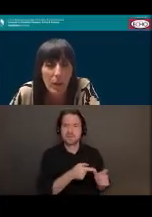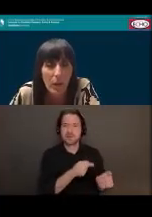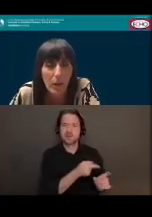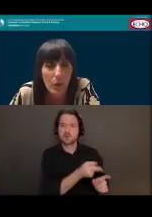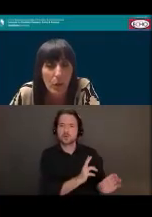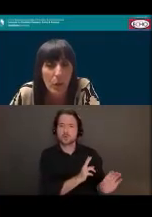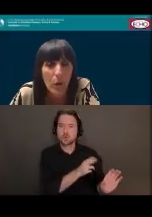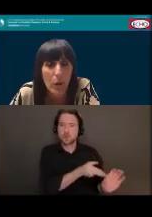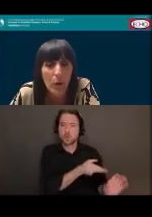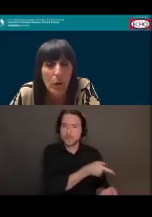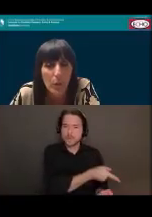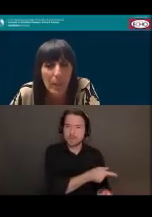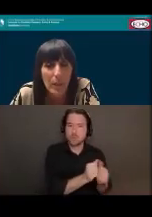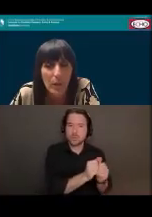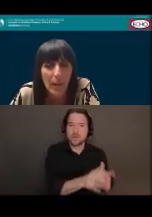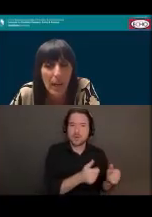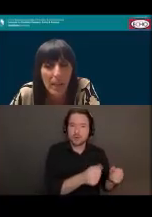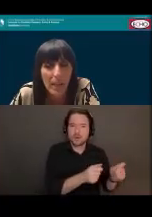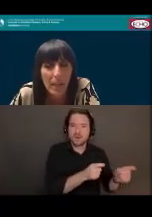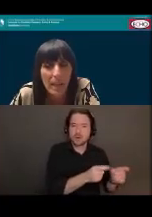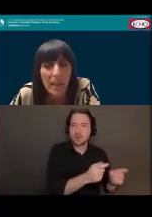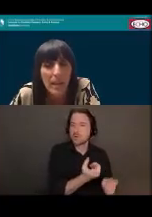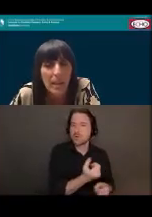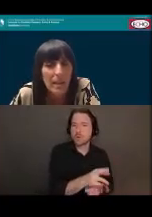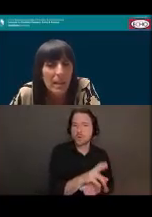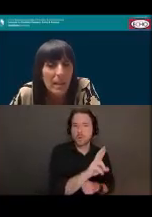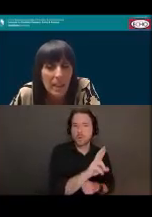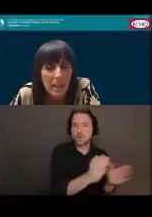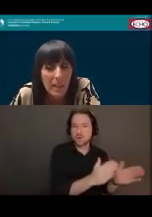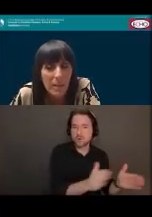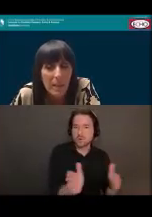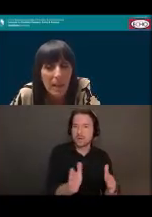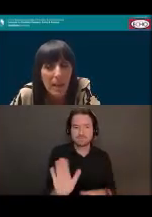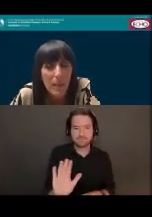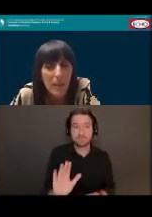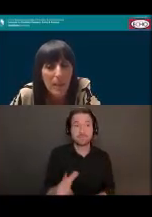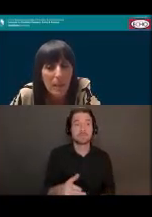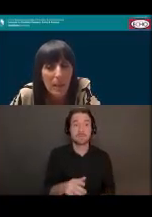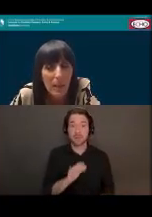to control or redirect. This idea really helps build that